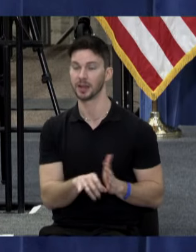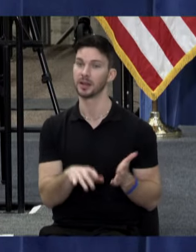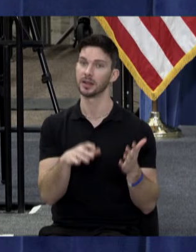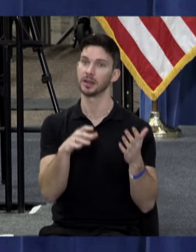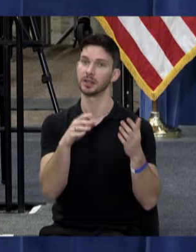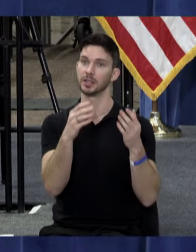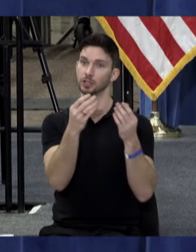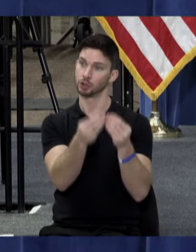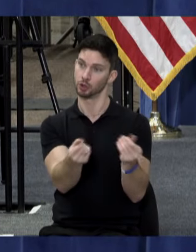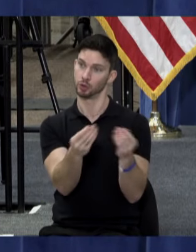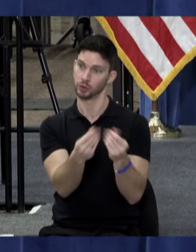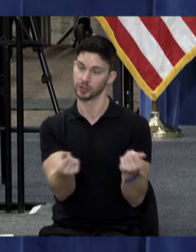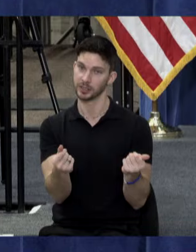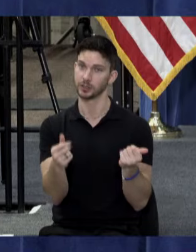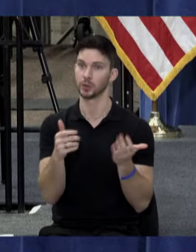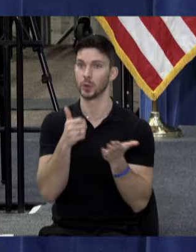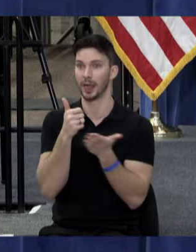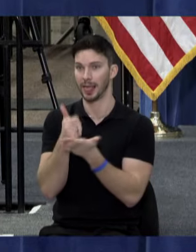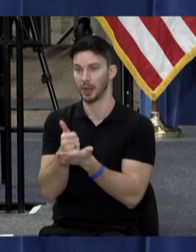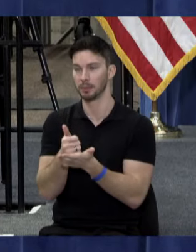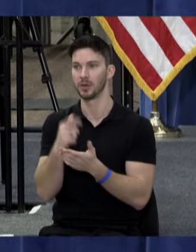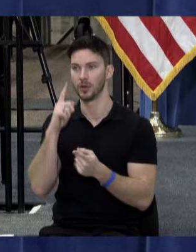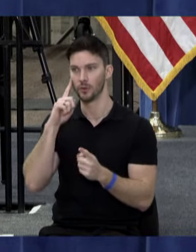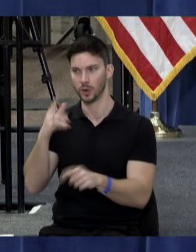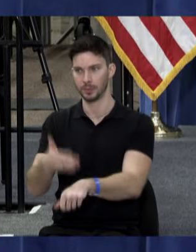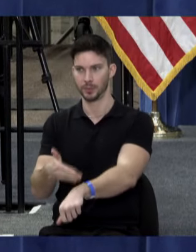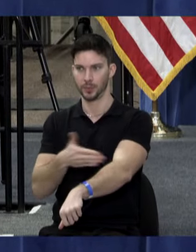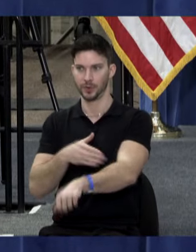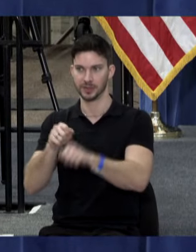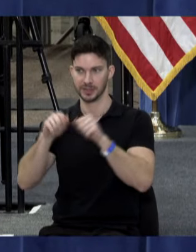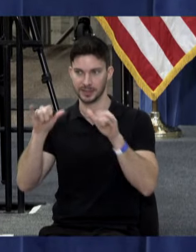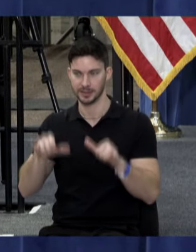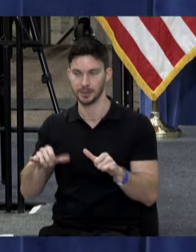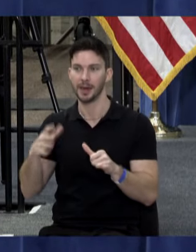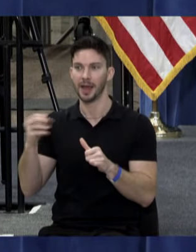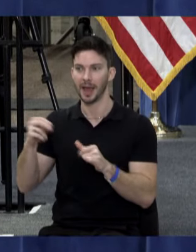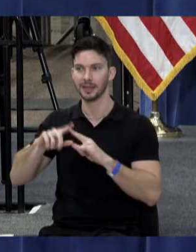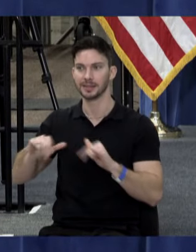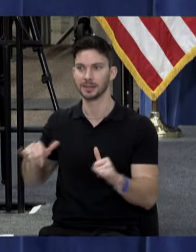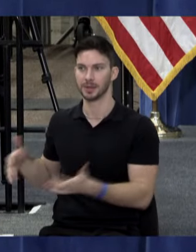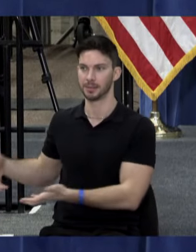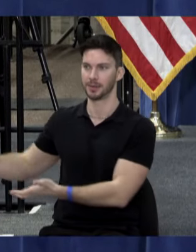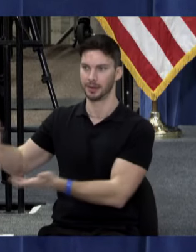veteran friendly and also found a way to bring in more money. We had a lot of people that would